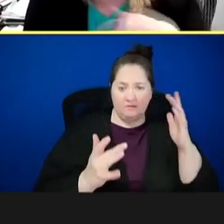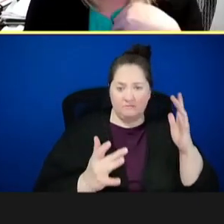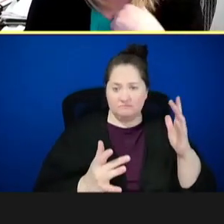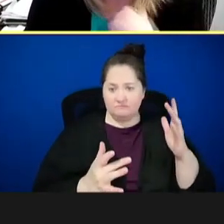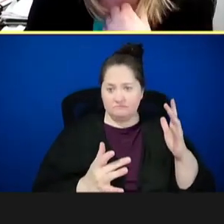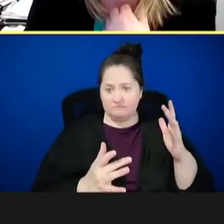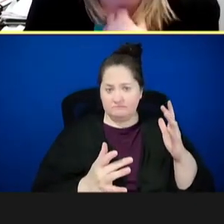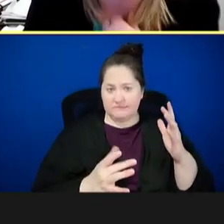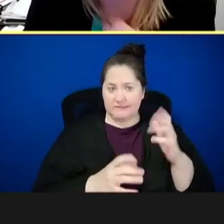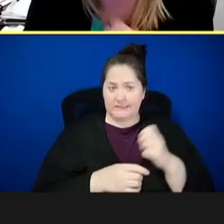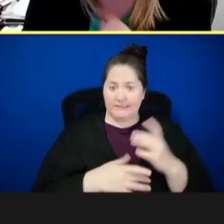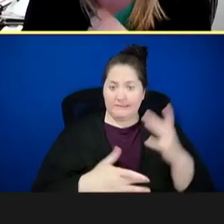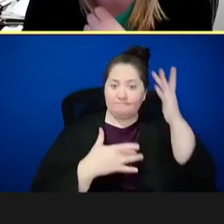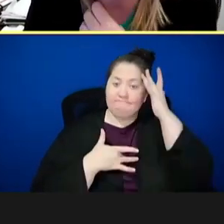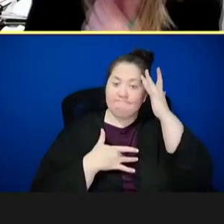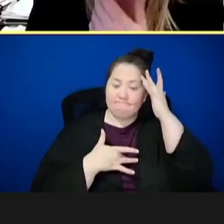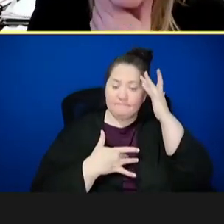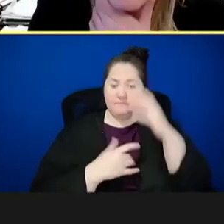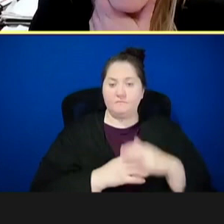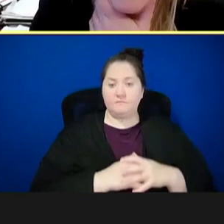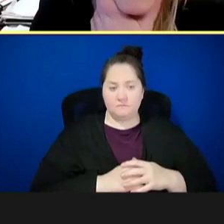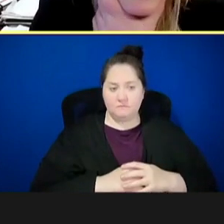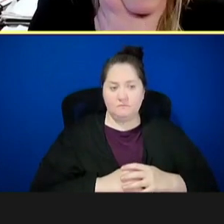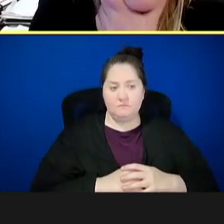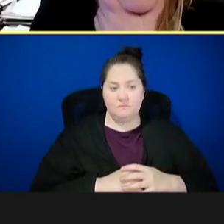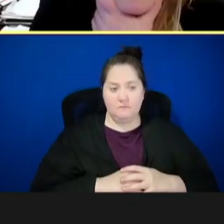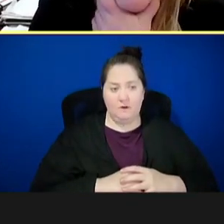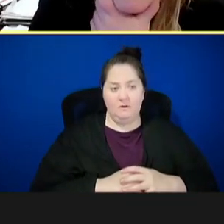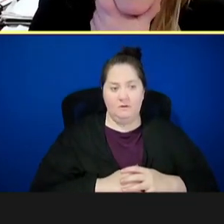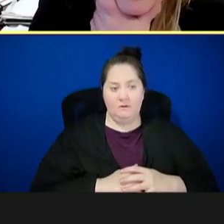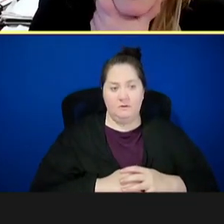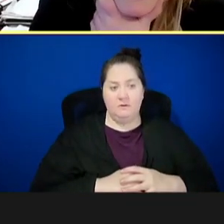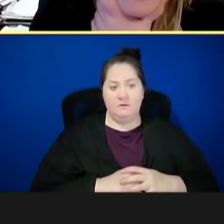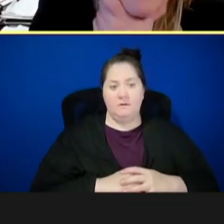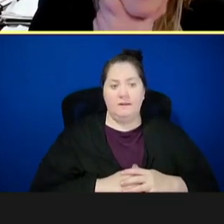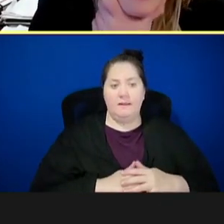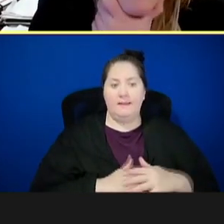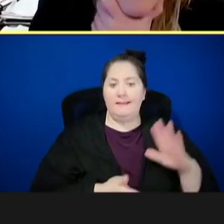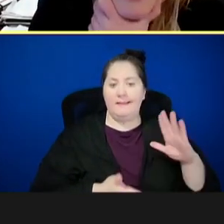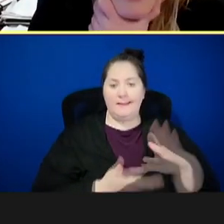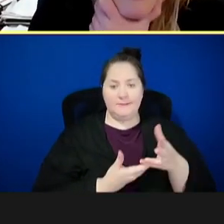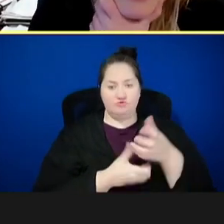about getting these infections and they had less trust in the information provided by